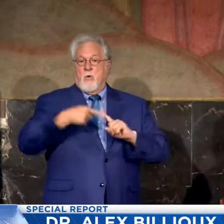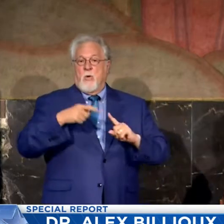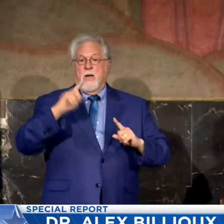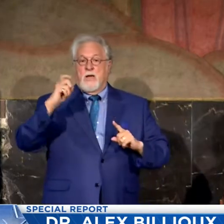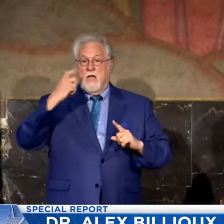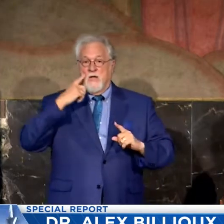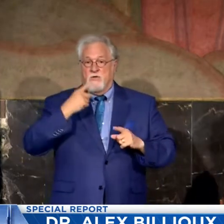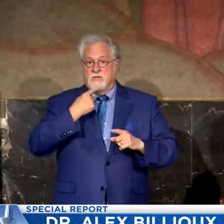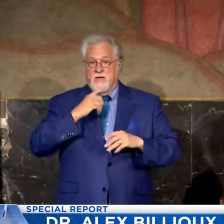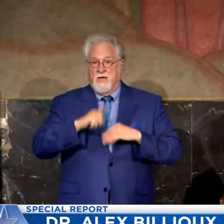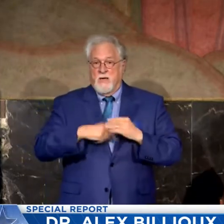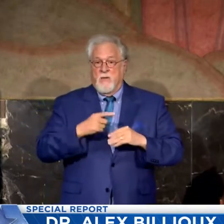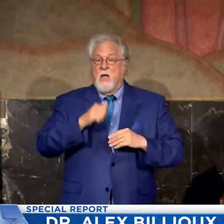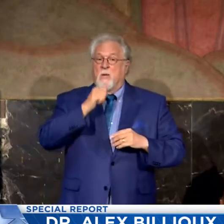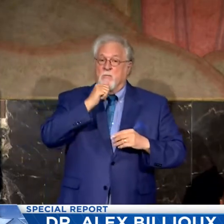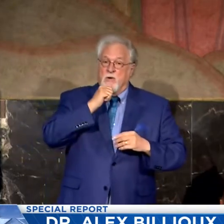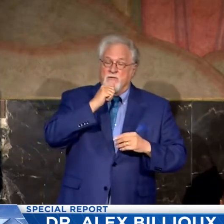I DON'T HAVE THAT NUMBER.